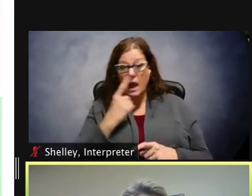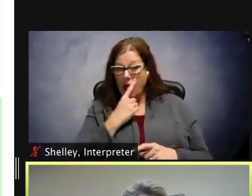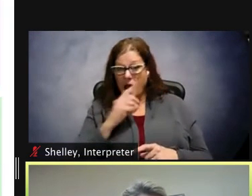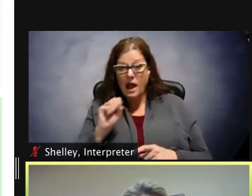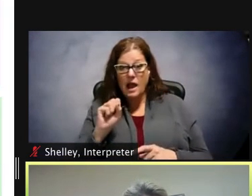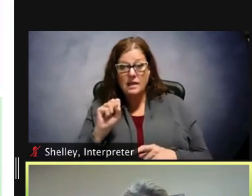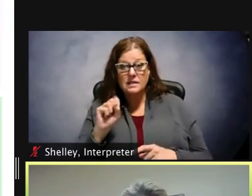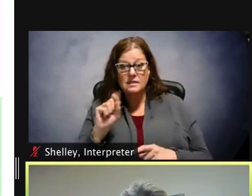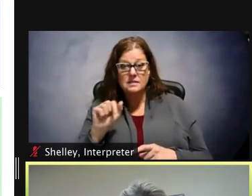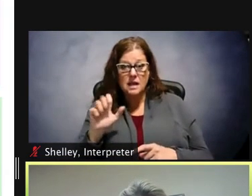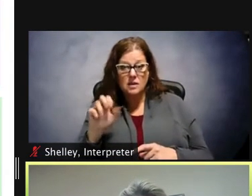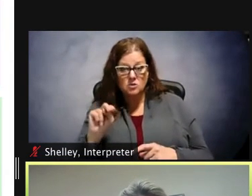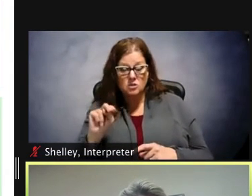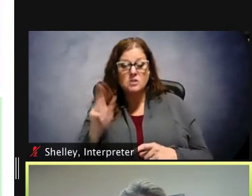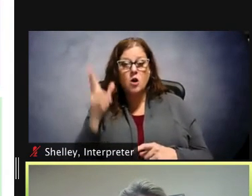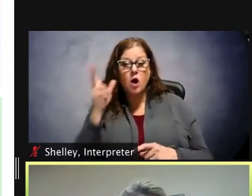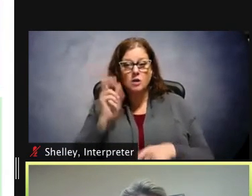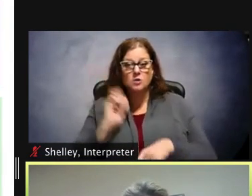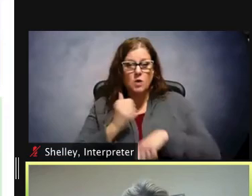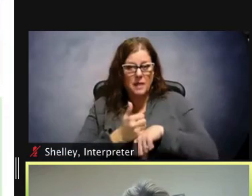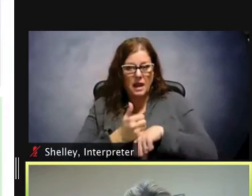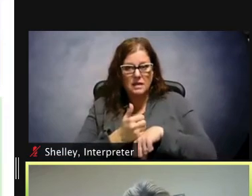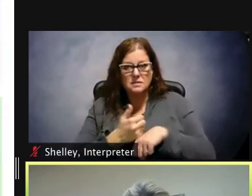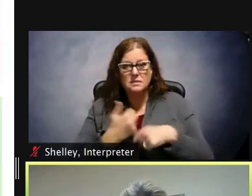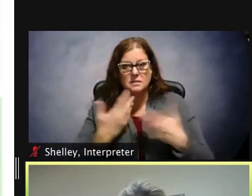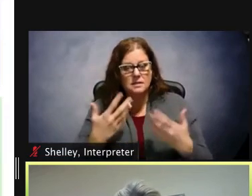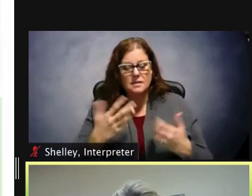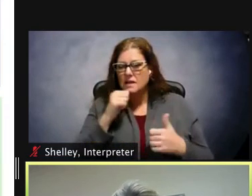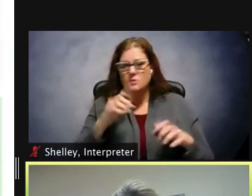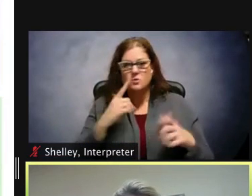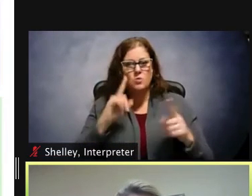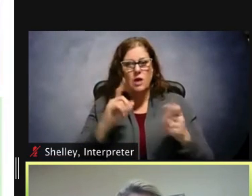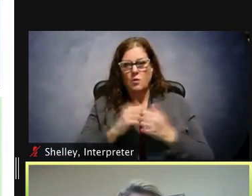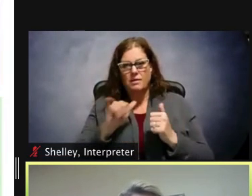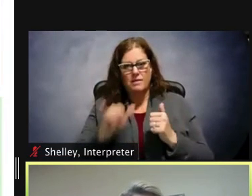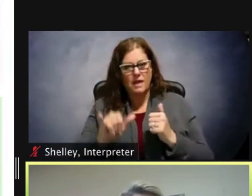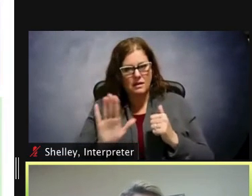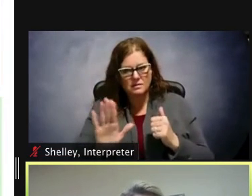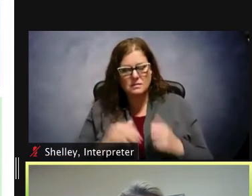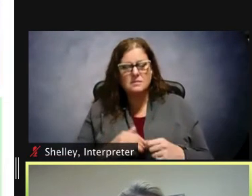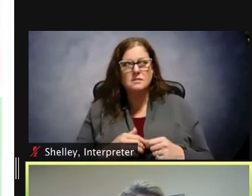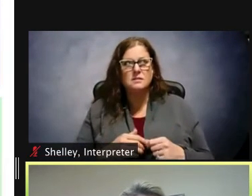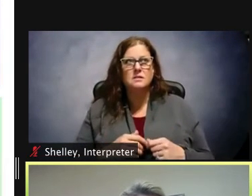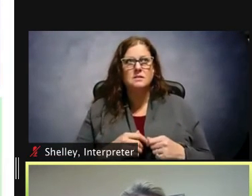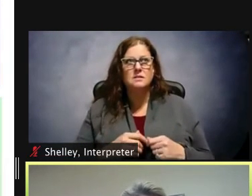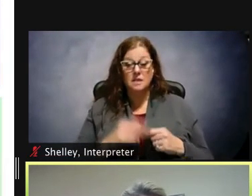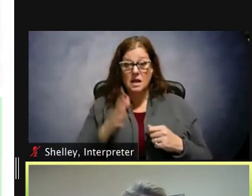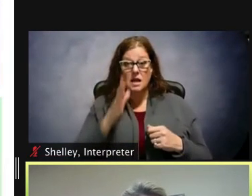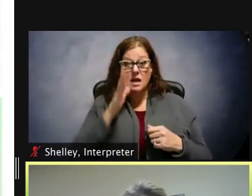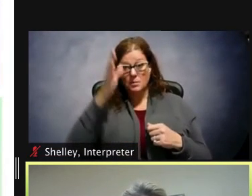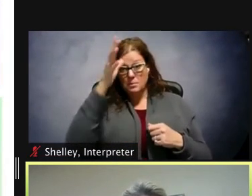is auditory-based, so he was not doing well on that. The parents were looking into getting